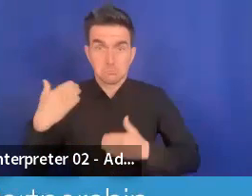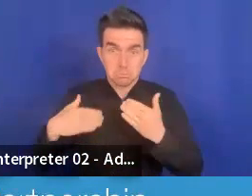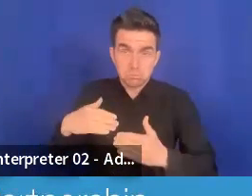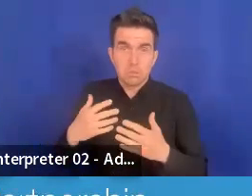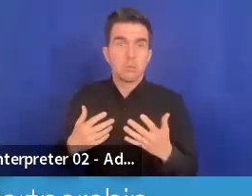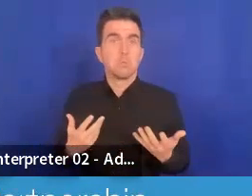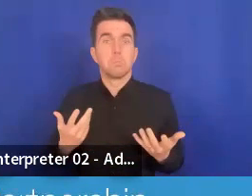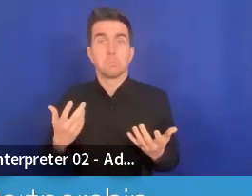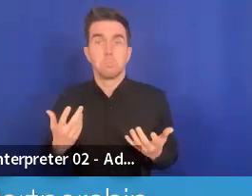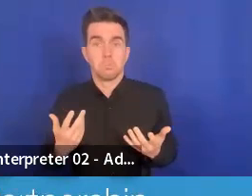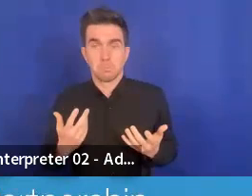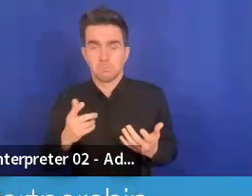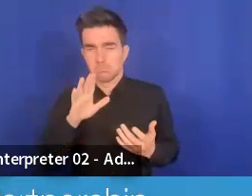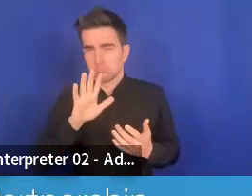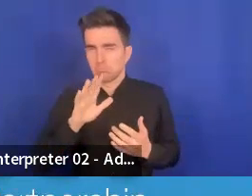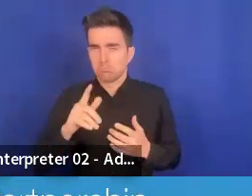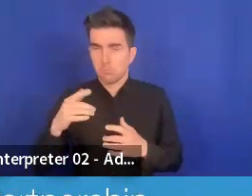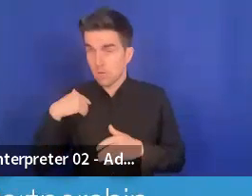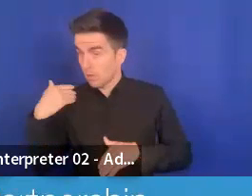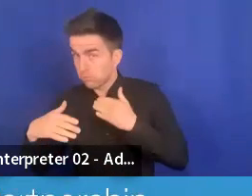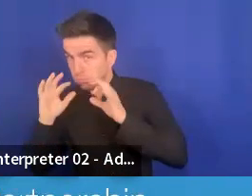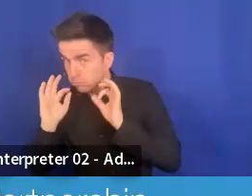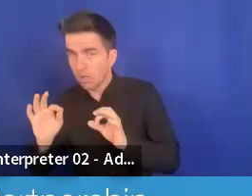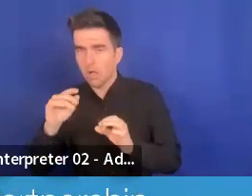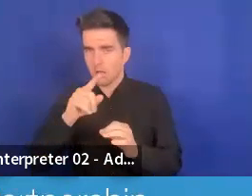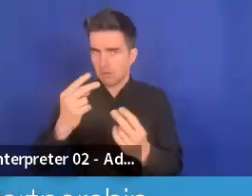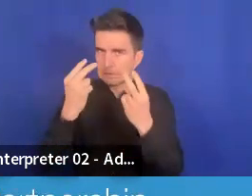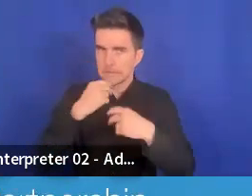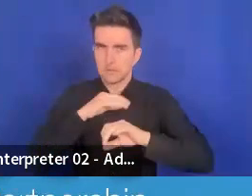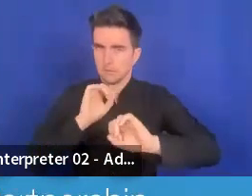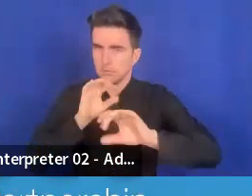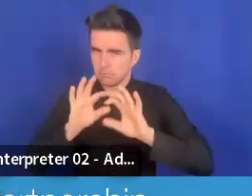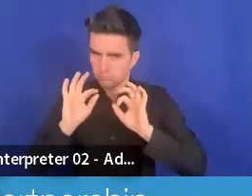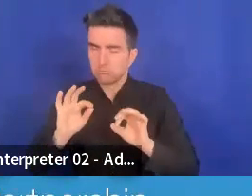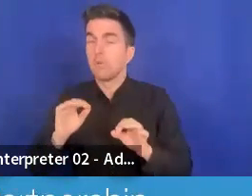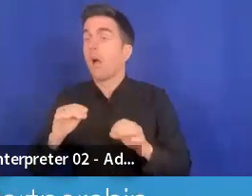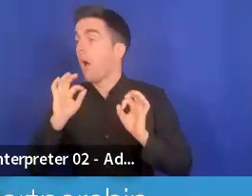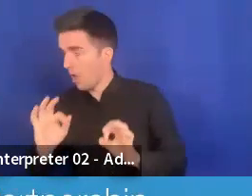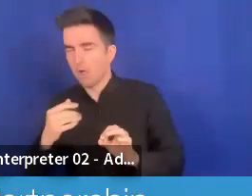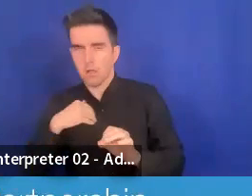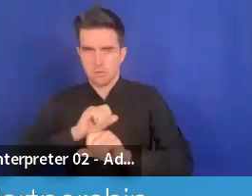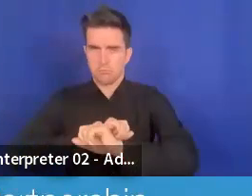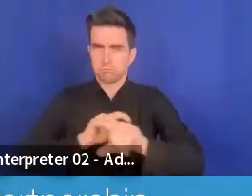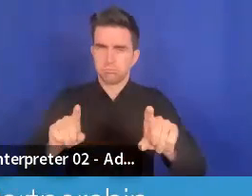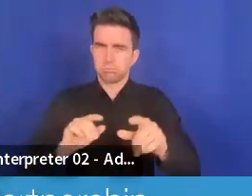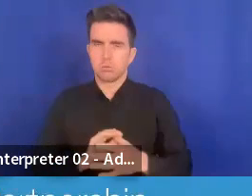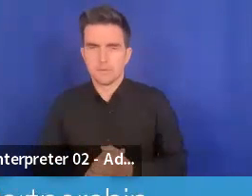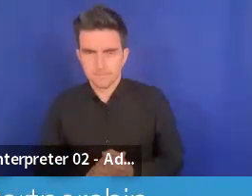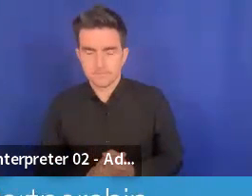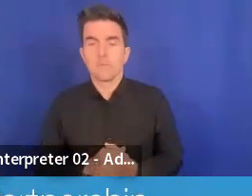There was a question about financing to participate in the hearings.